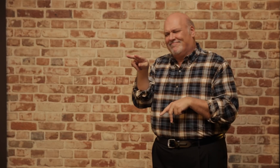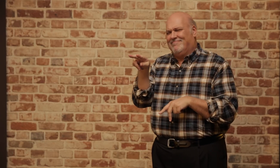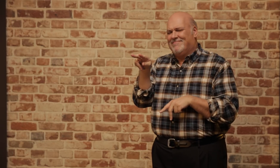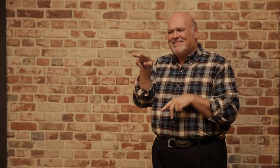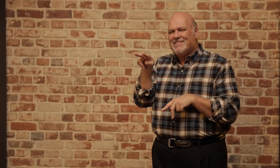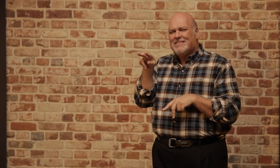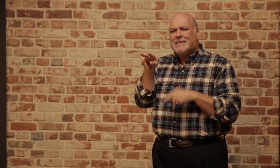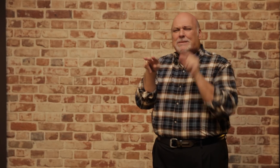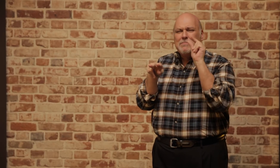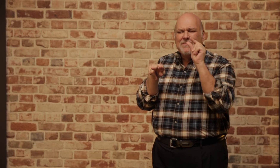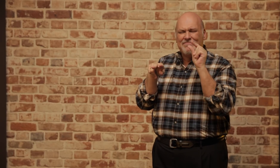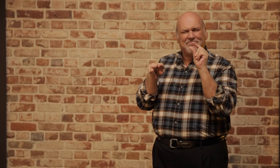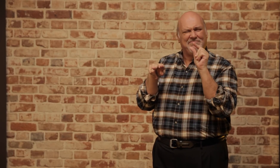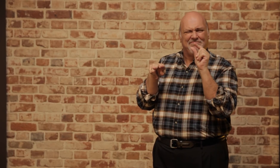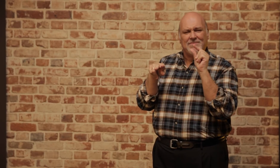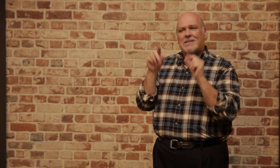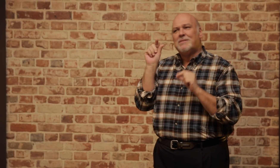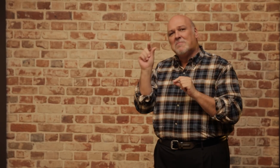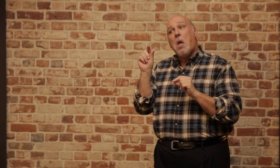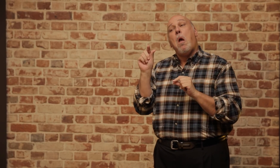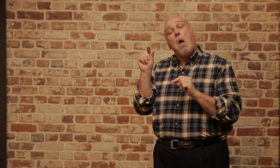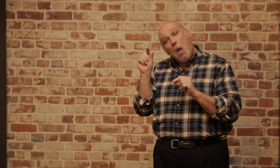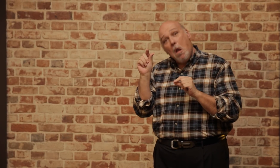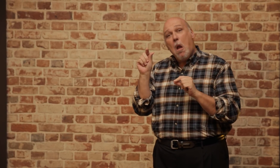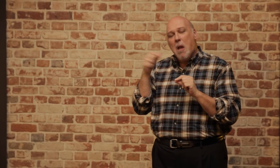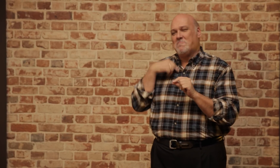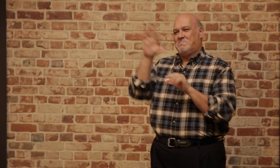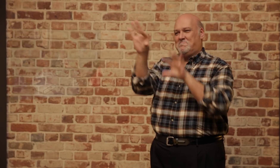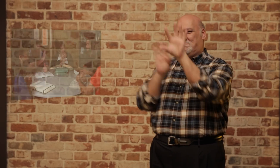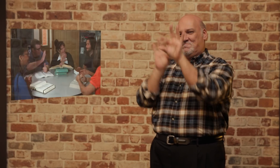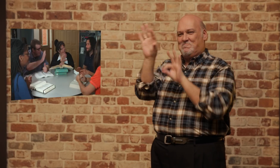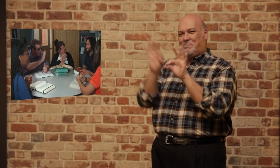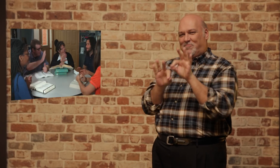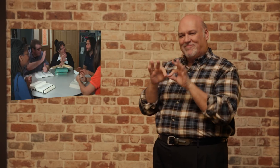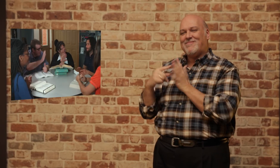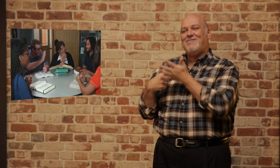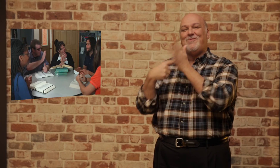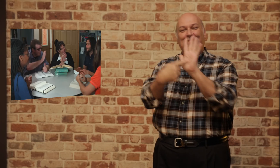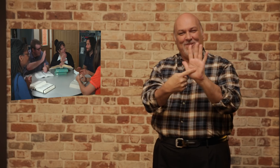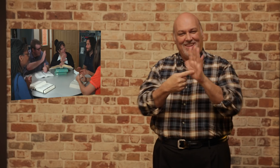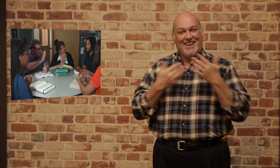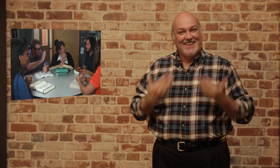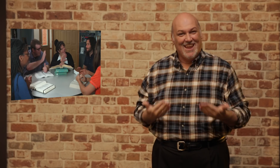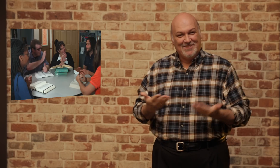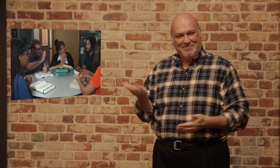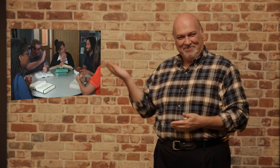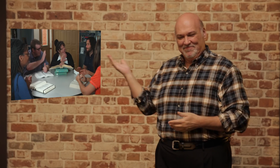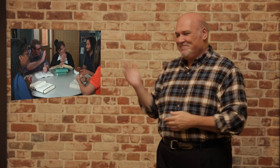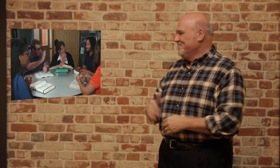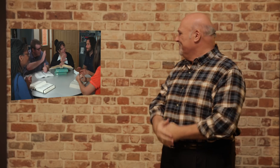not the long ones but short videos and selected few to show you today. Let’s have a look at the first one.